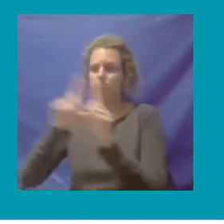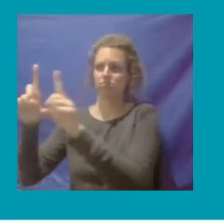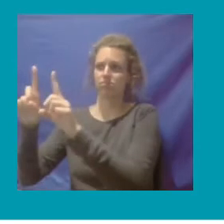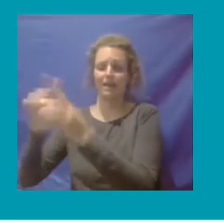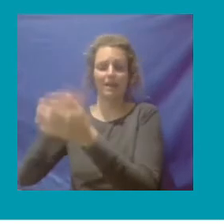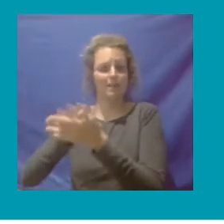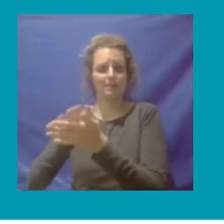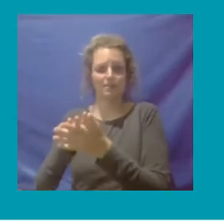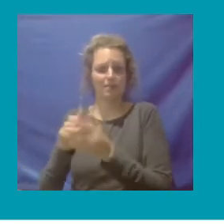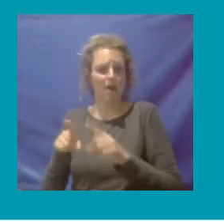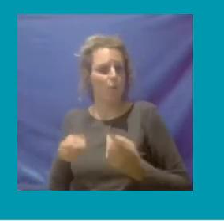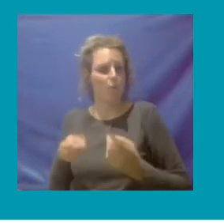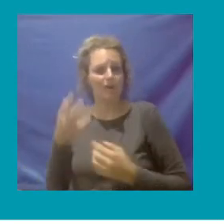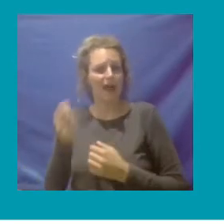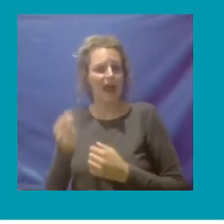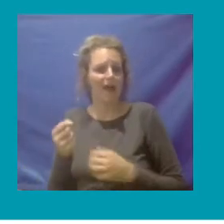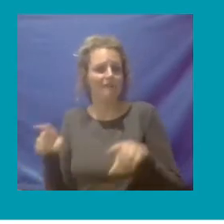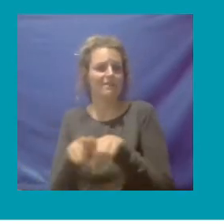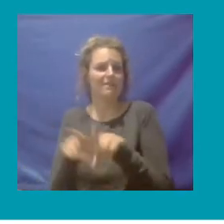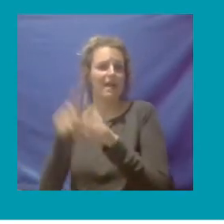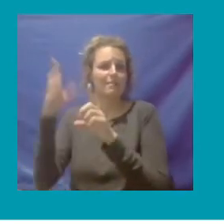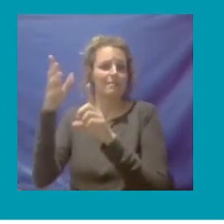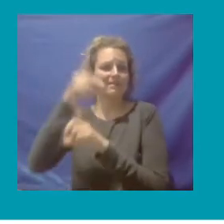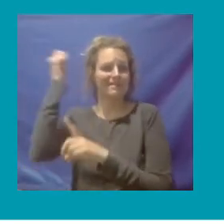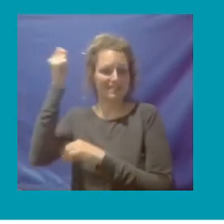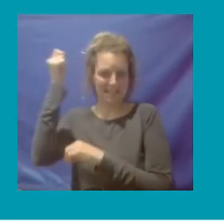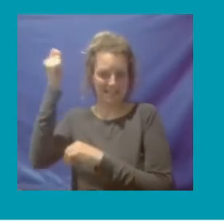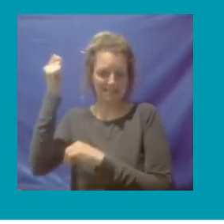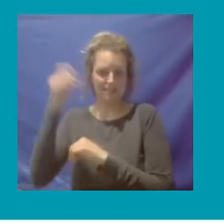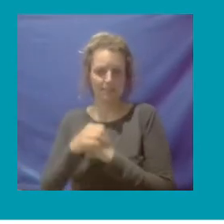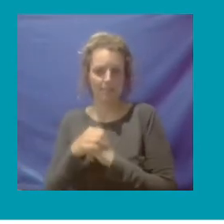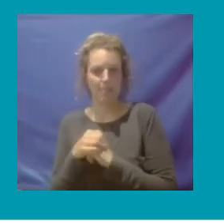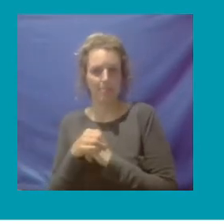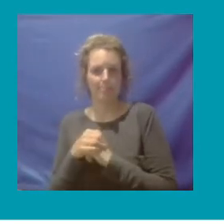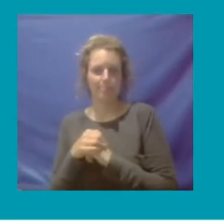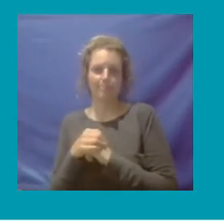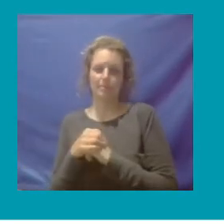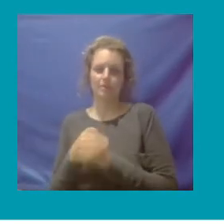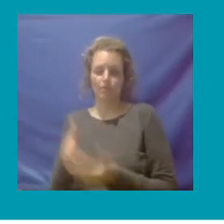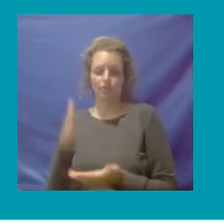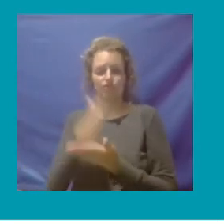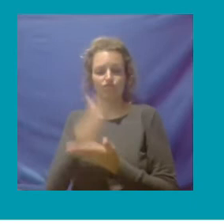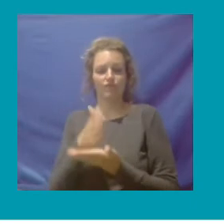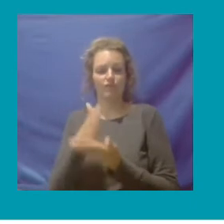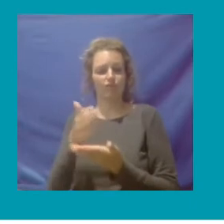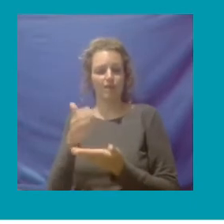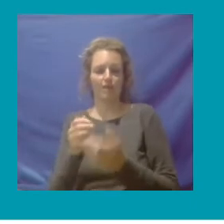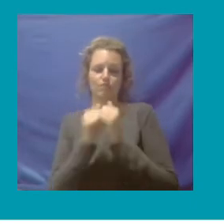such coaching is is a part of the Evenbreak Career Hive, I'm thrilled that lived experience of